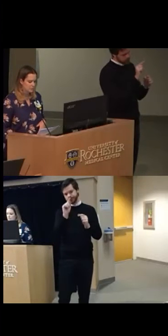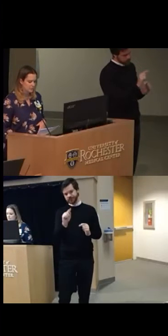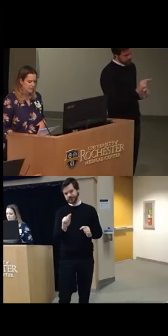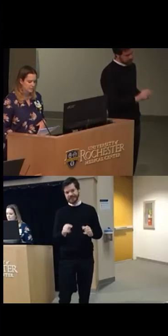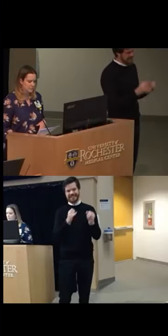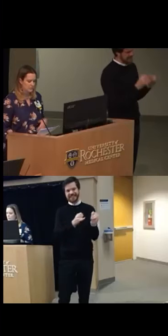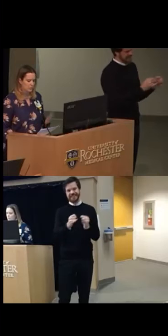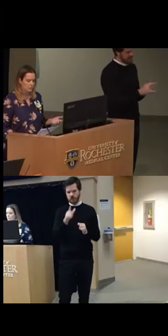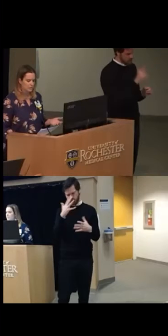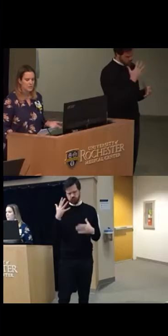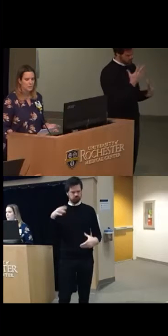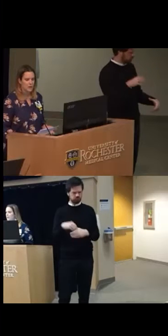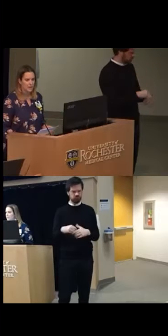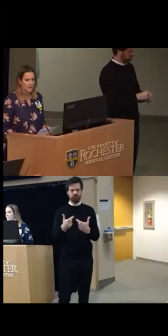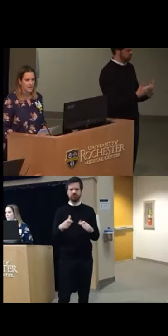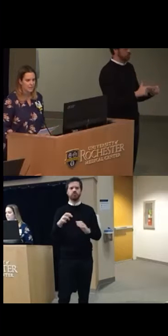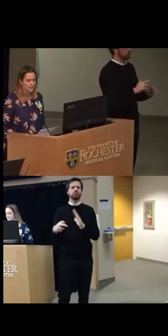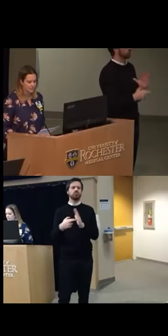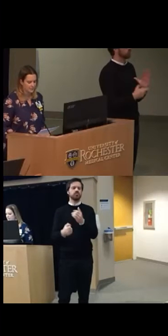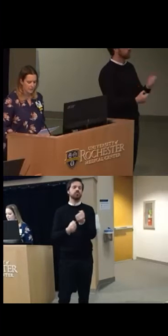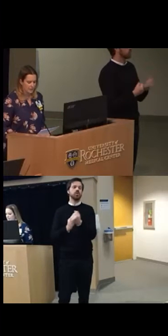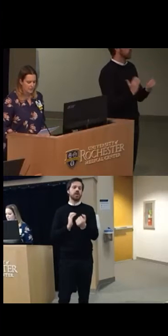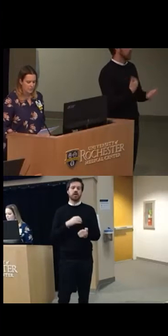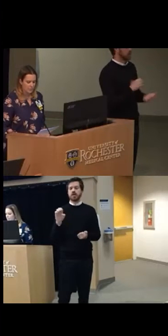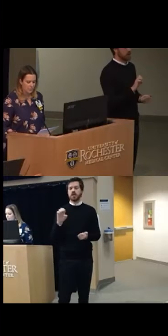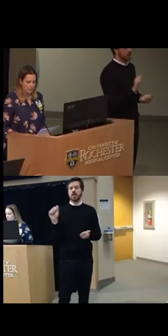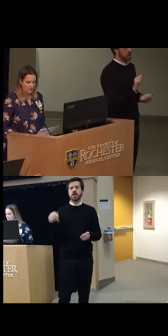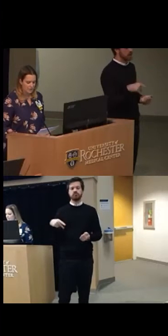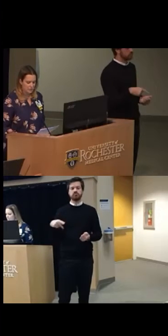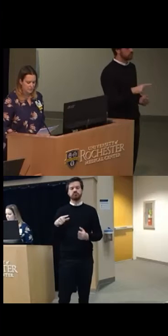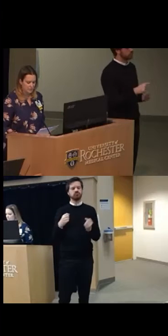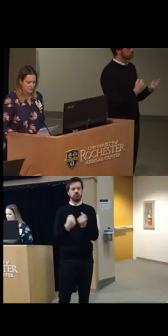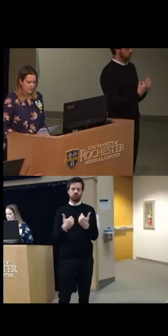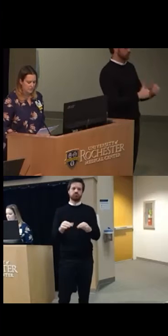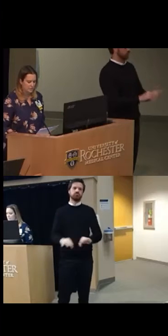who've played pivotal roles in supporting our EAP their support has been instrumental in fostering